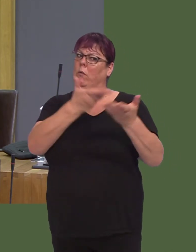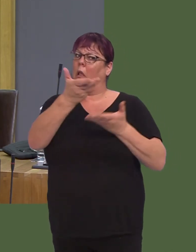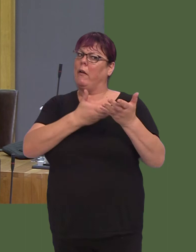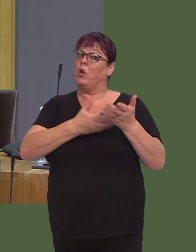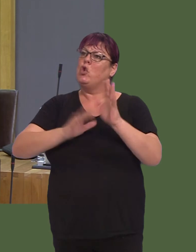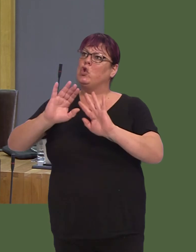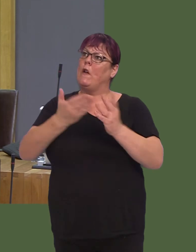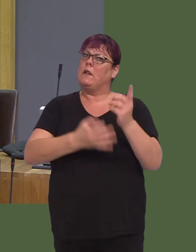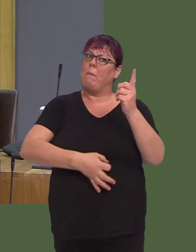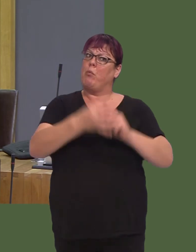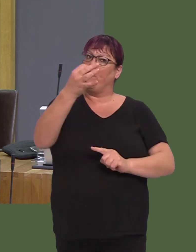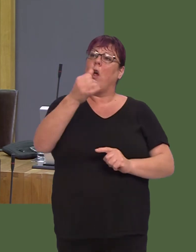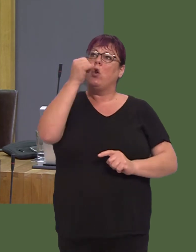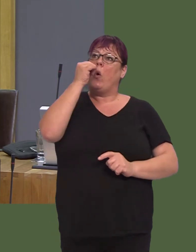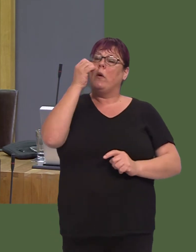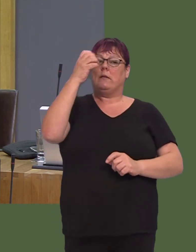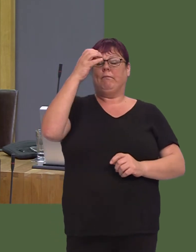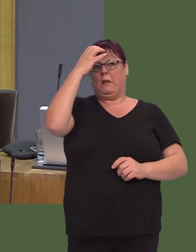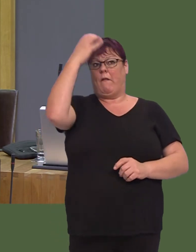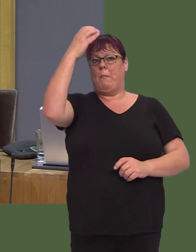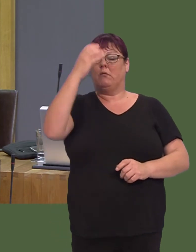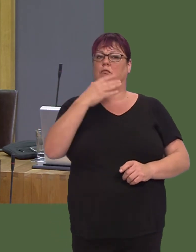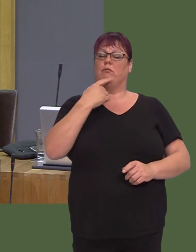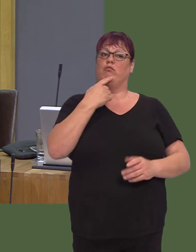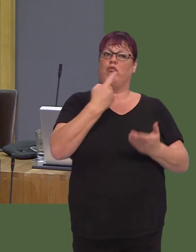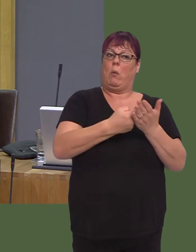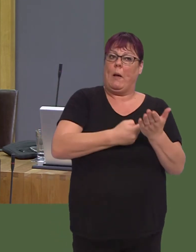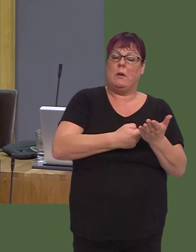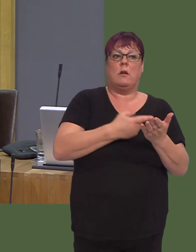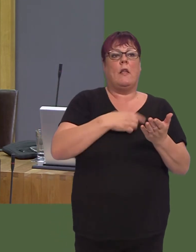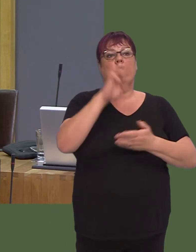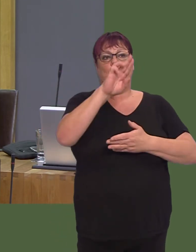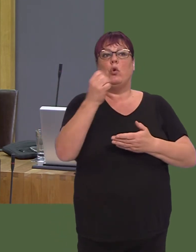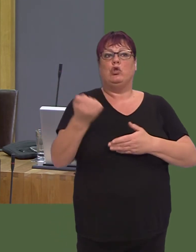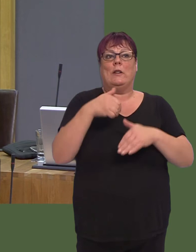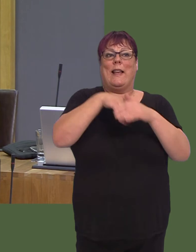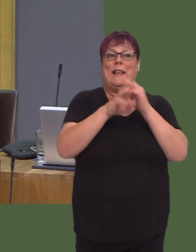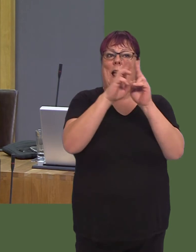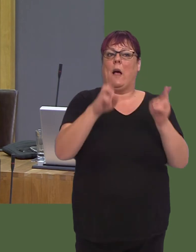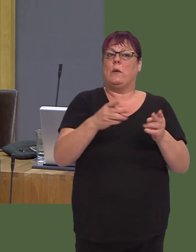Now, it's a statutory requirement for secondary schools in Wales to have an in-house counsellor,